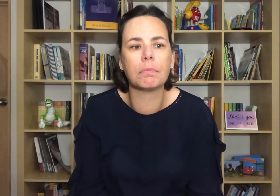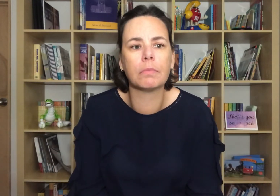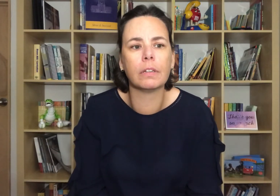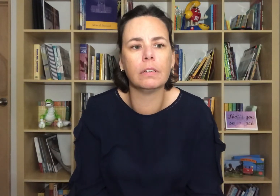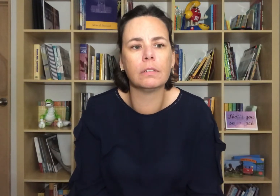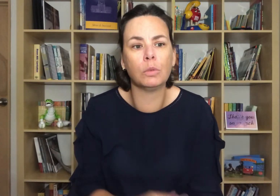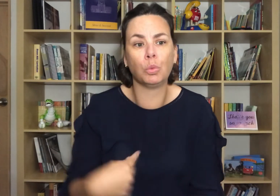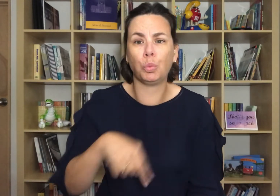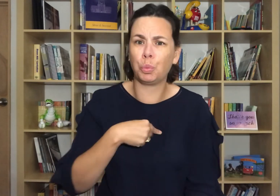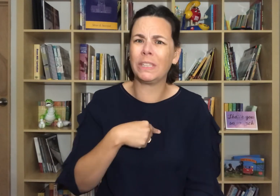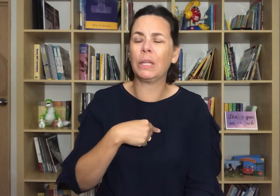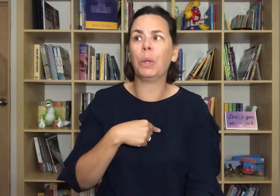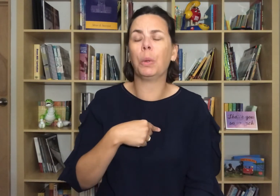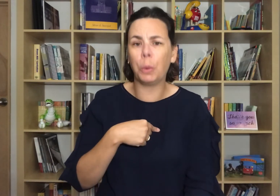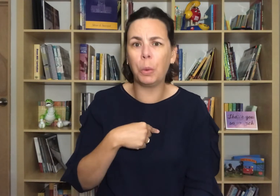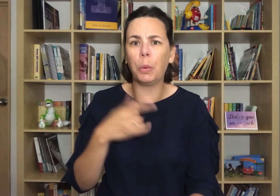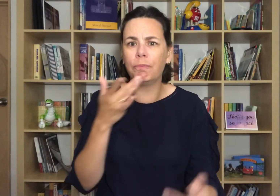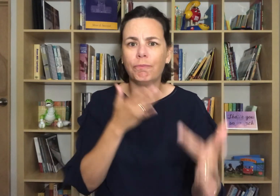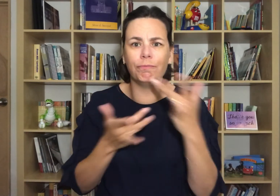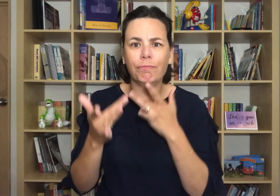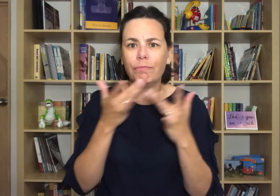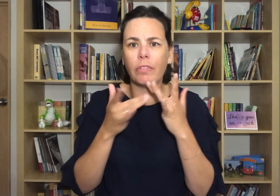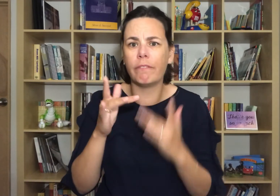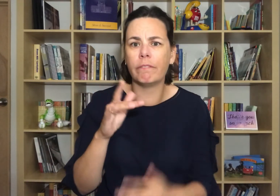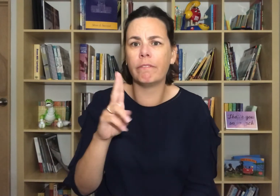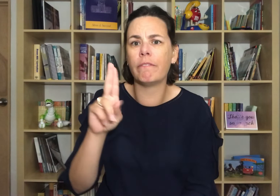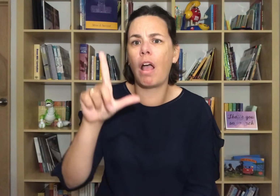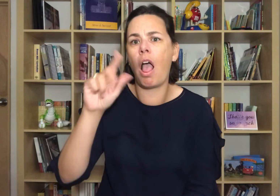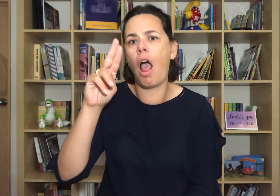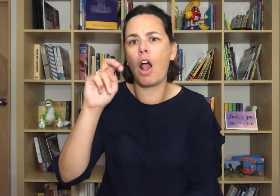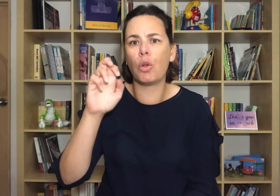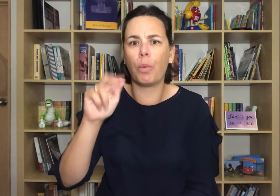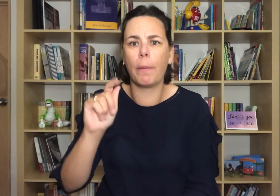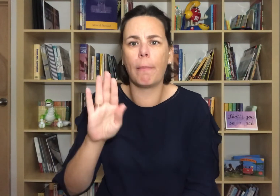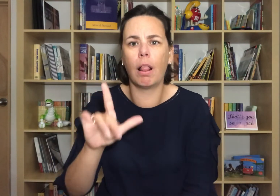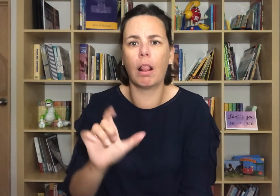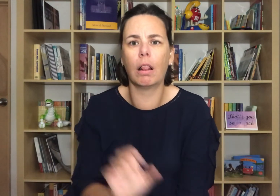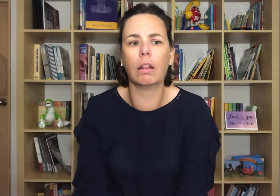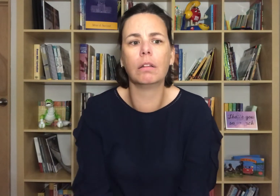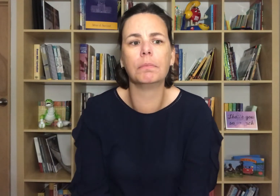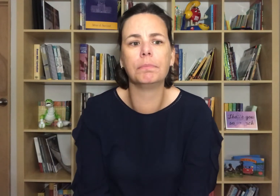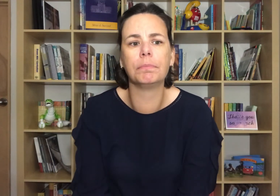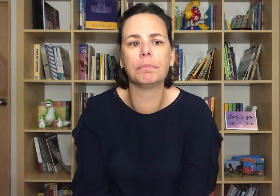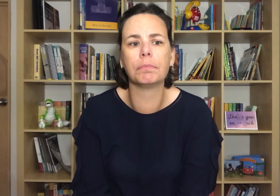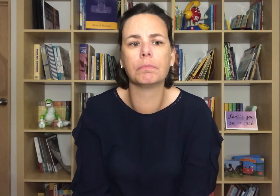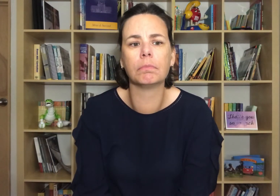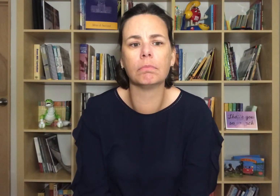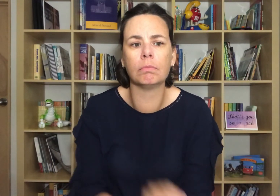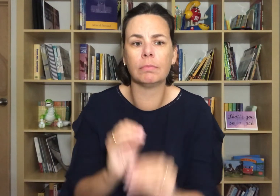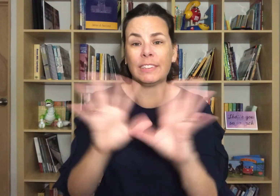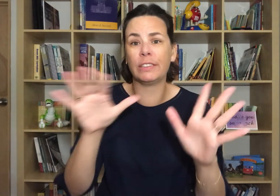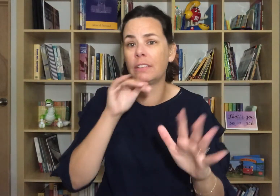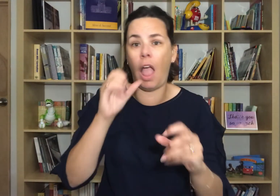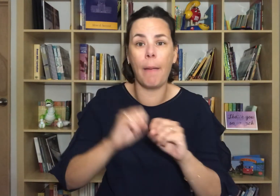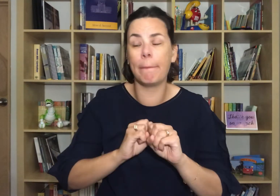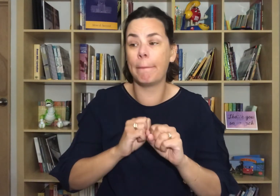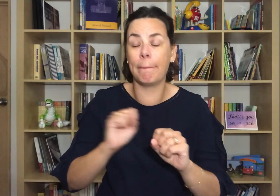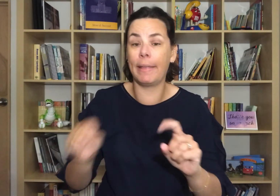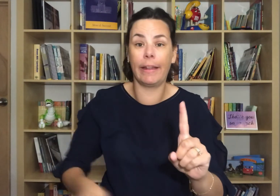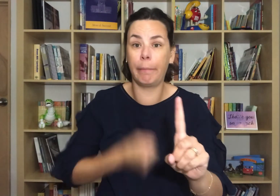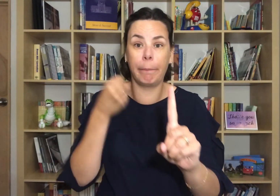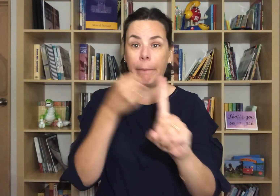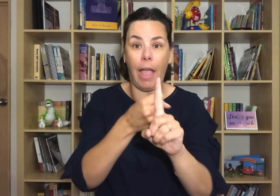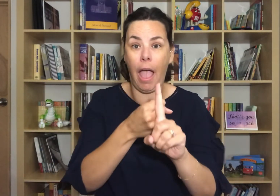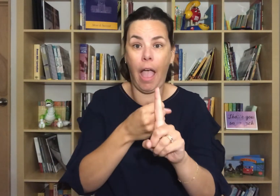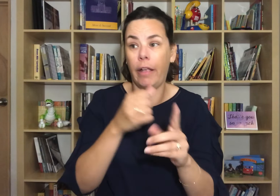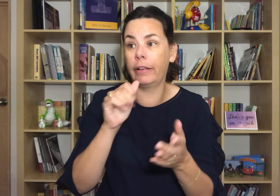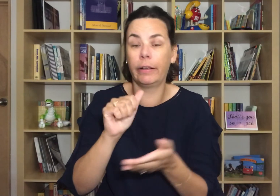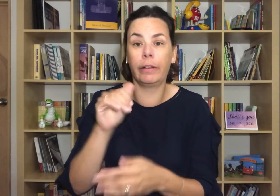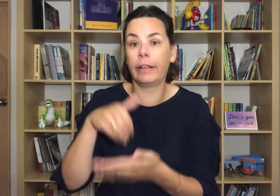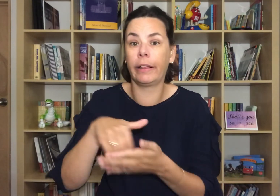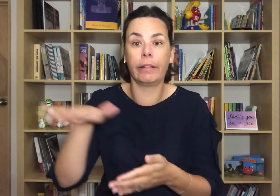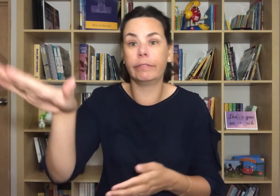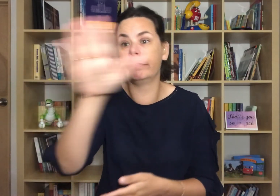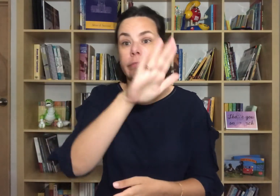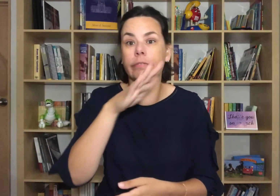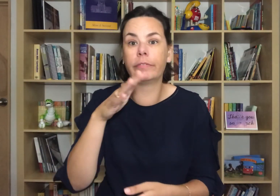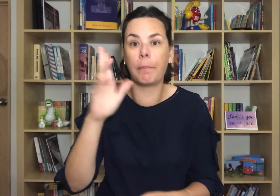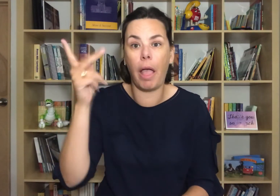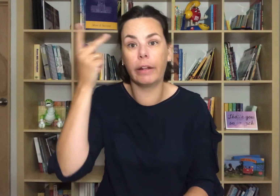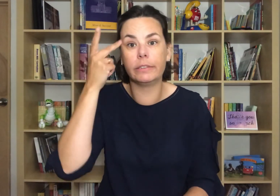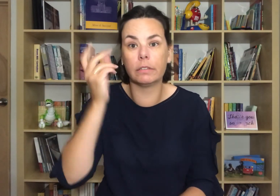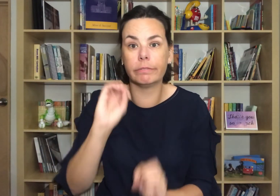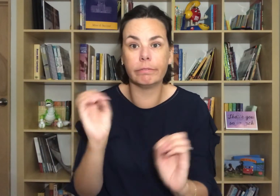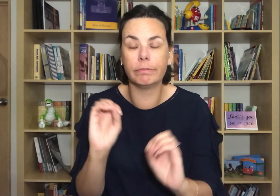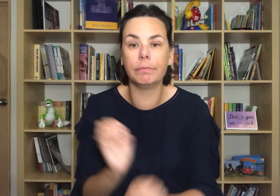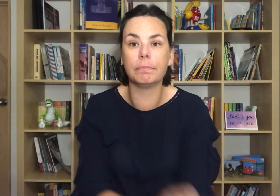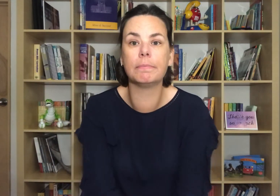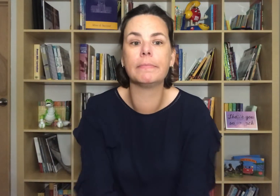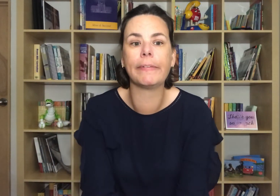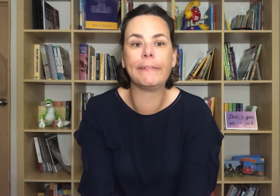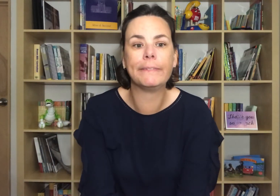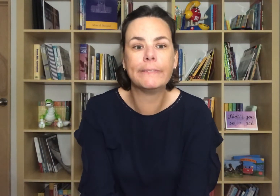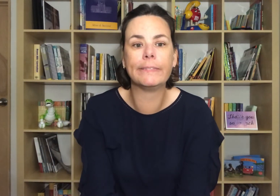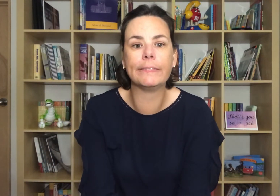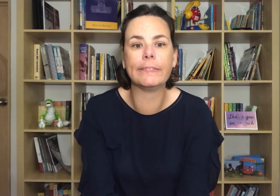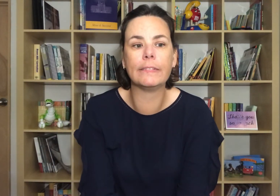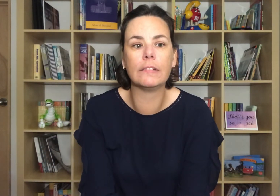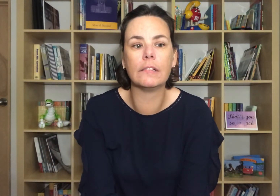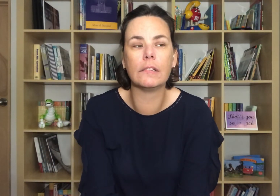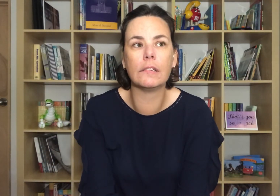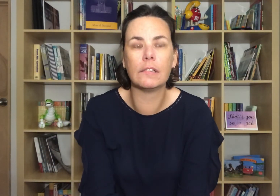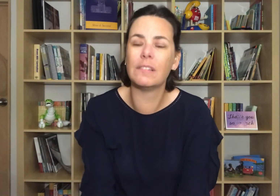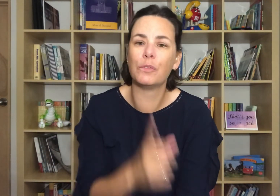We are vulnerable and clearly have not made an impact at the polls to provide the Deaf community equal